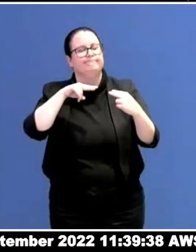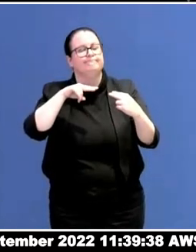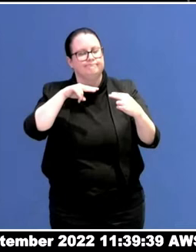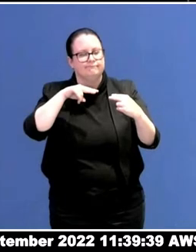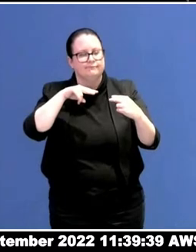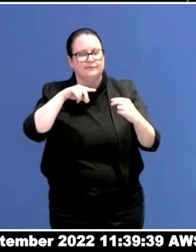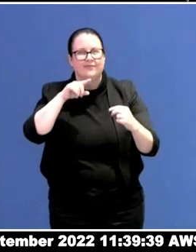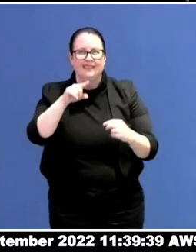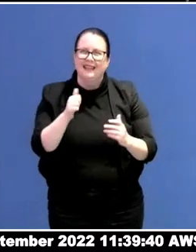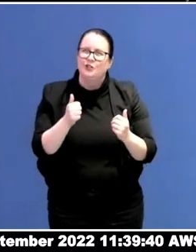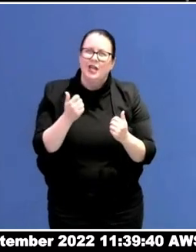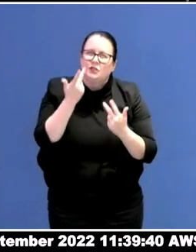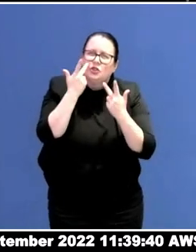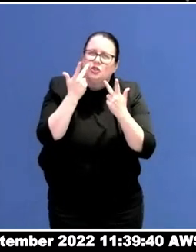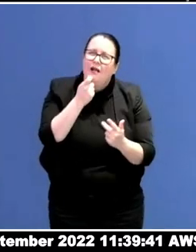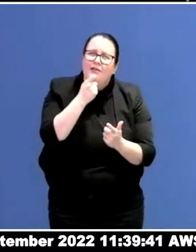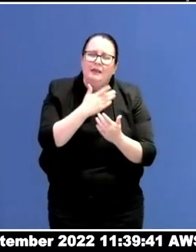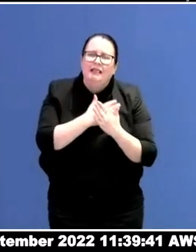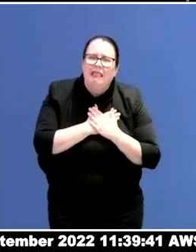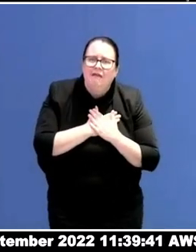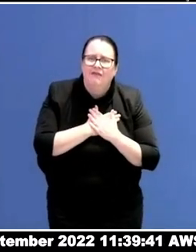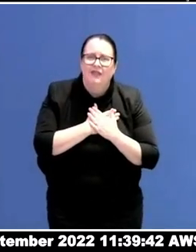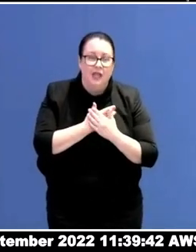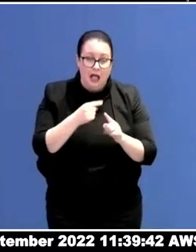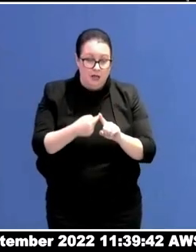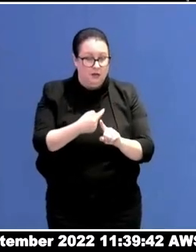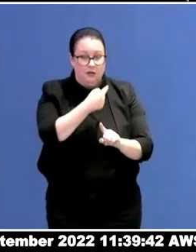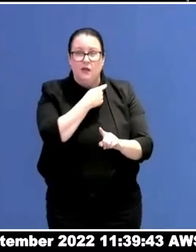missing from the prison system, as I previously mentioned. MS McMAHON: And -